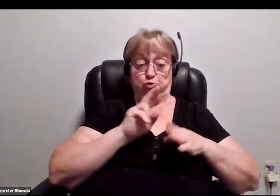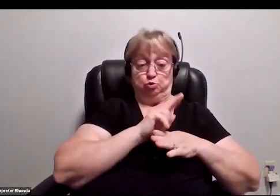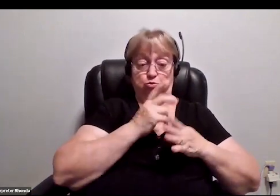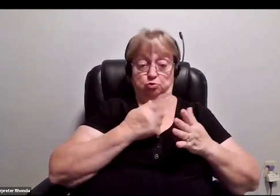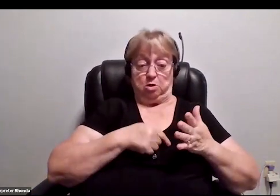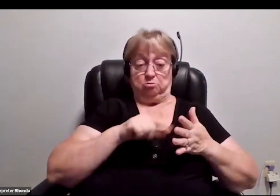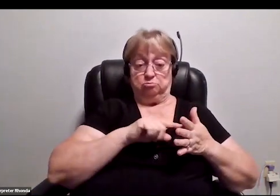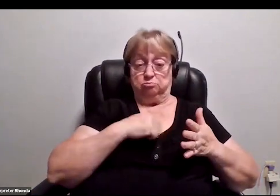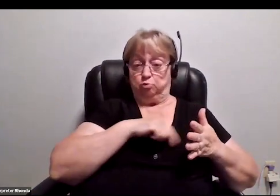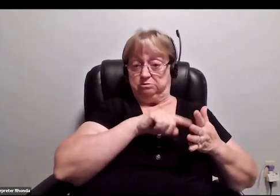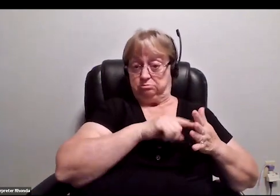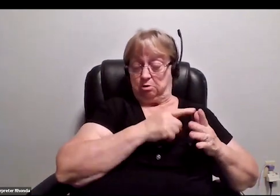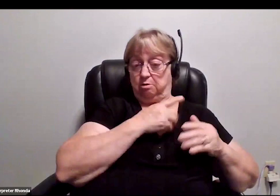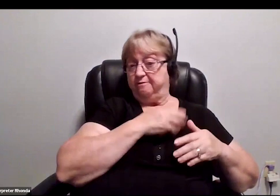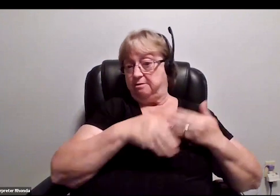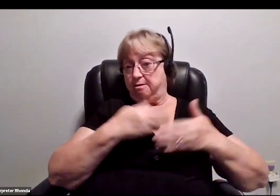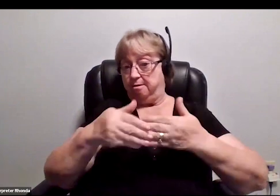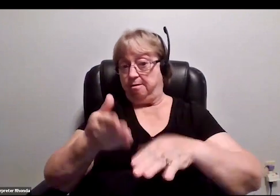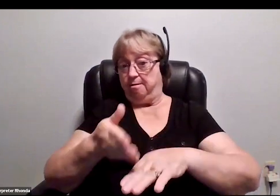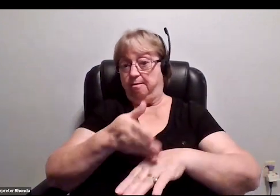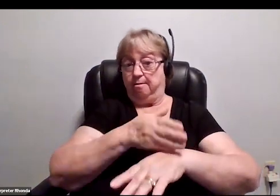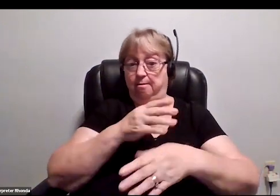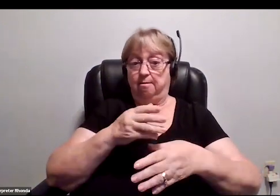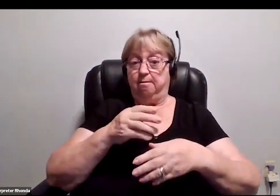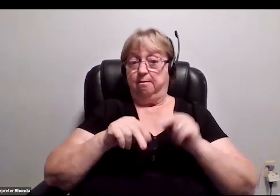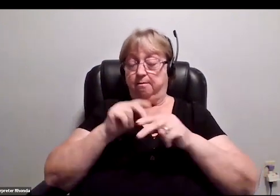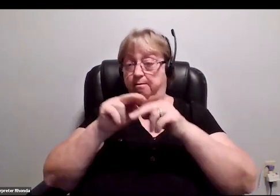We feel that a diverse range of content creators